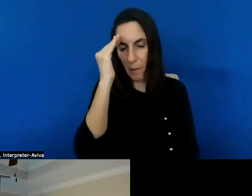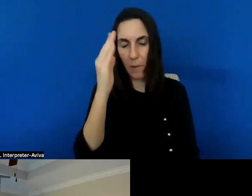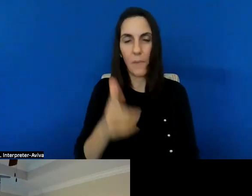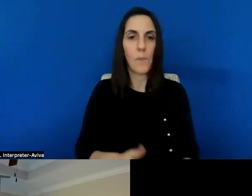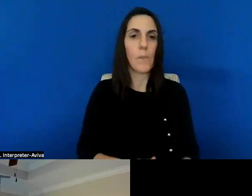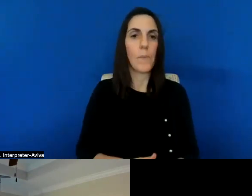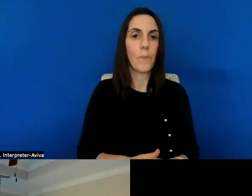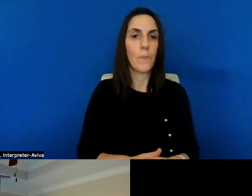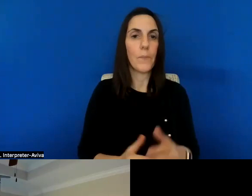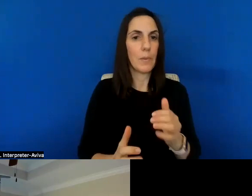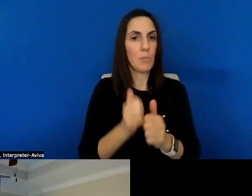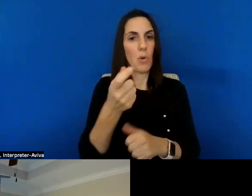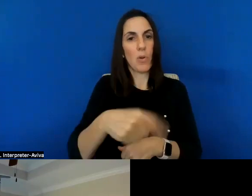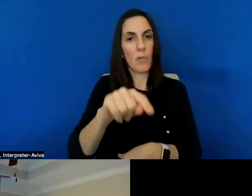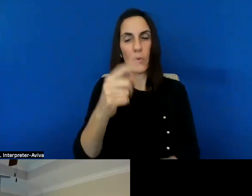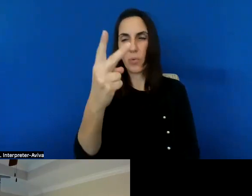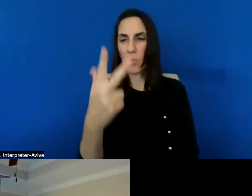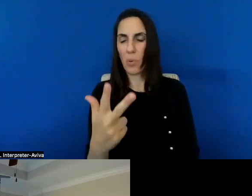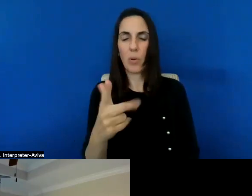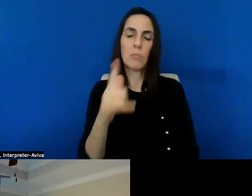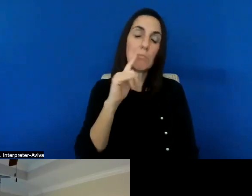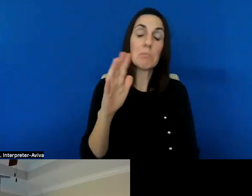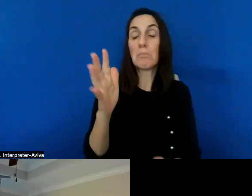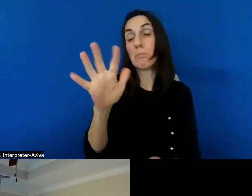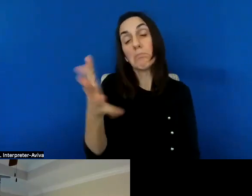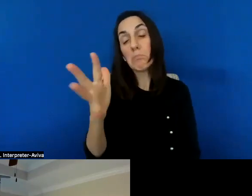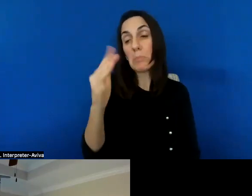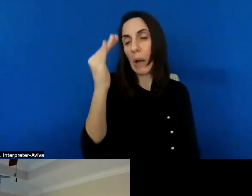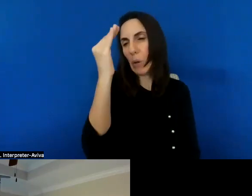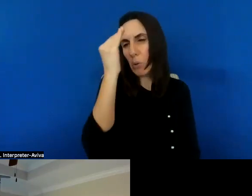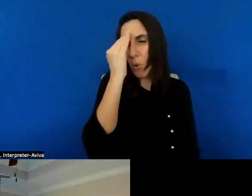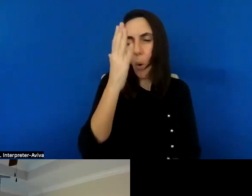11:07:09 The majority of you are somewhat familiar around 10% not familiar.